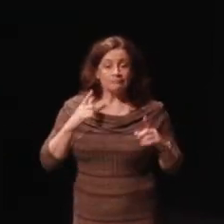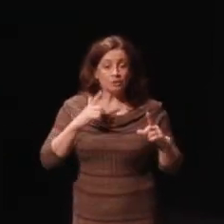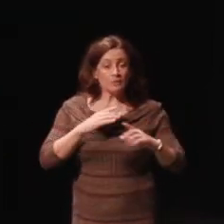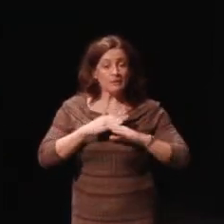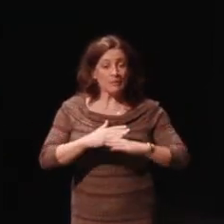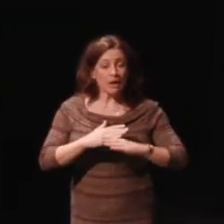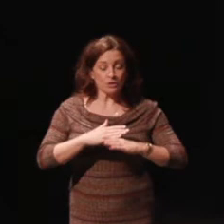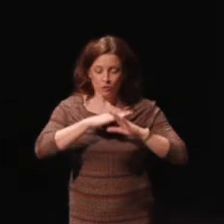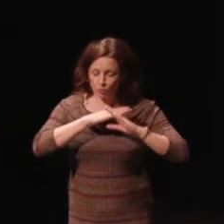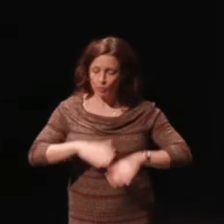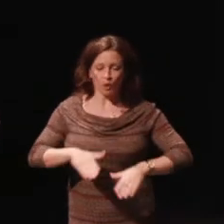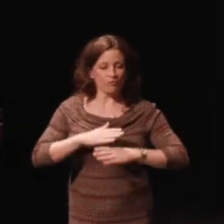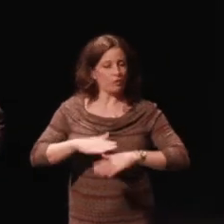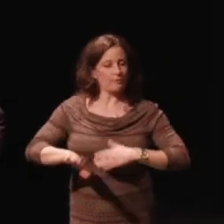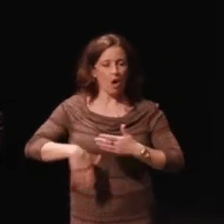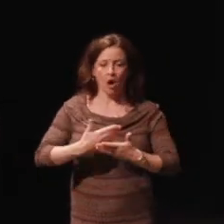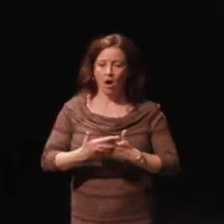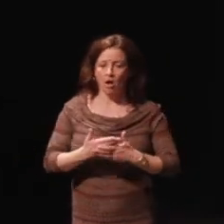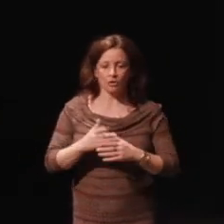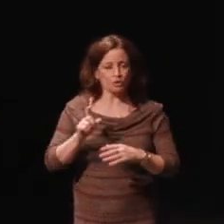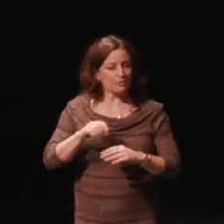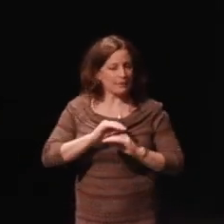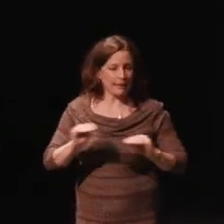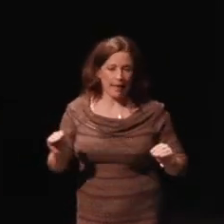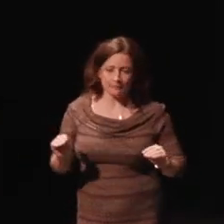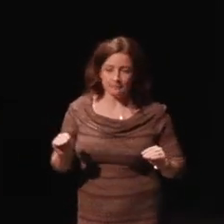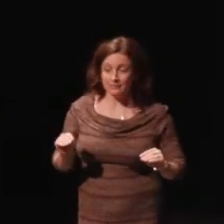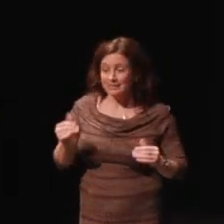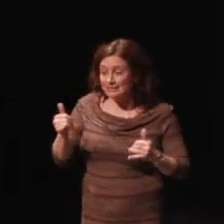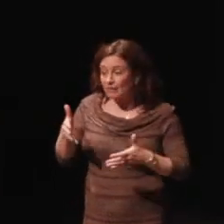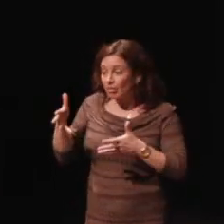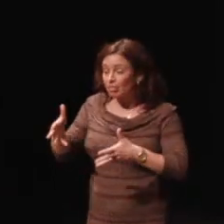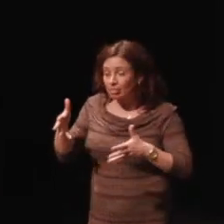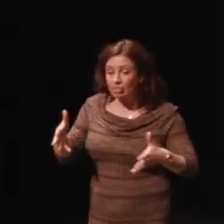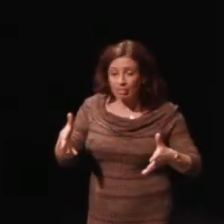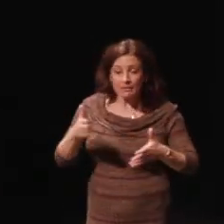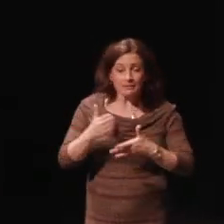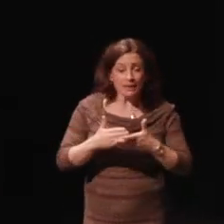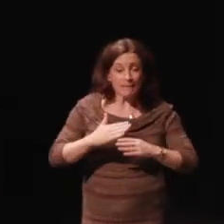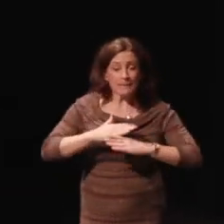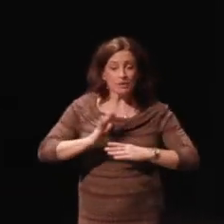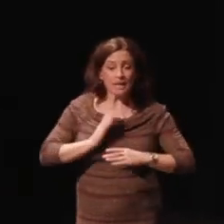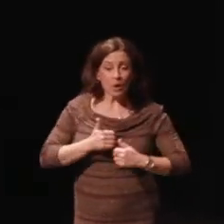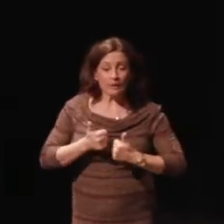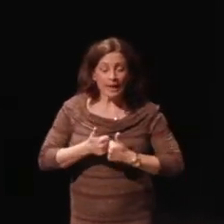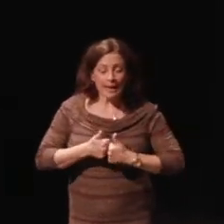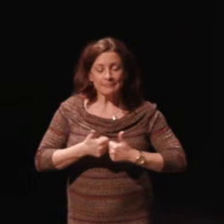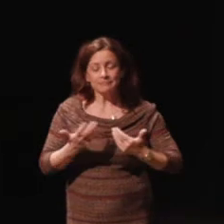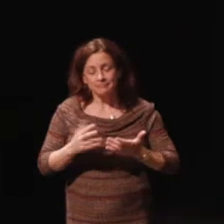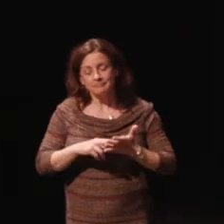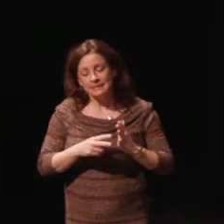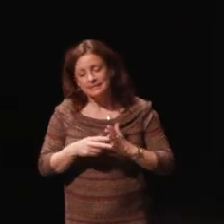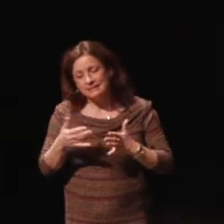There should be none, and the fact that there are still some barriers in our game, means that there's still work to be done.